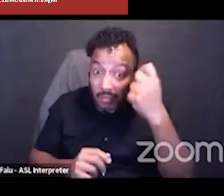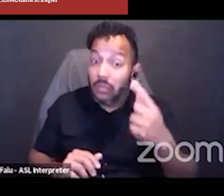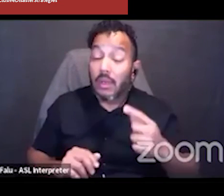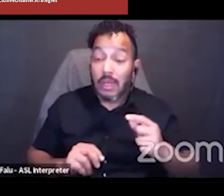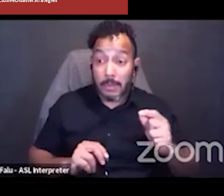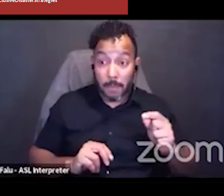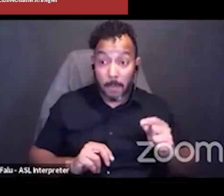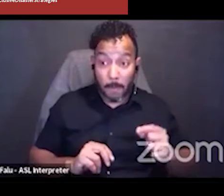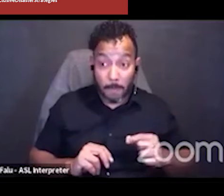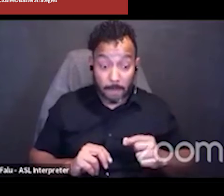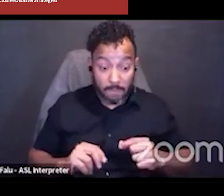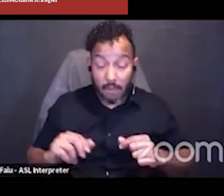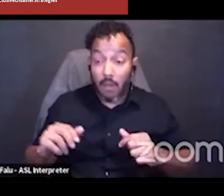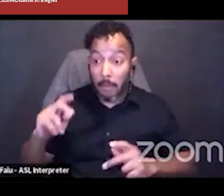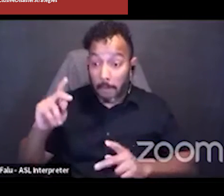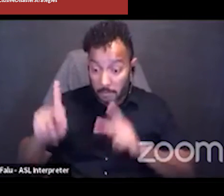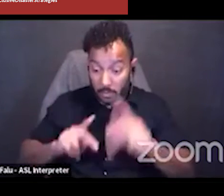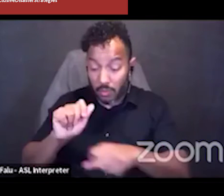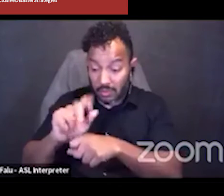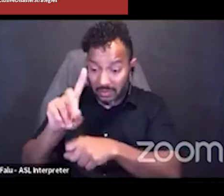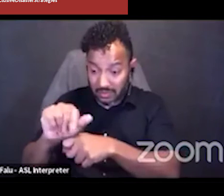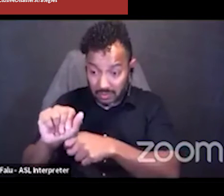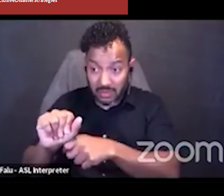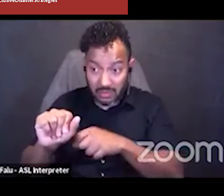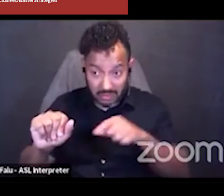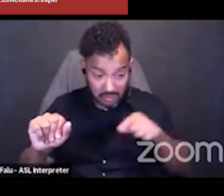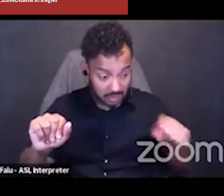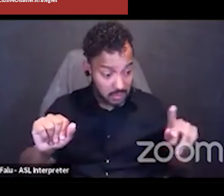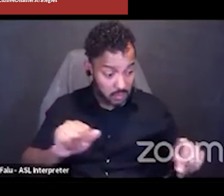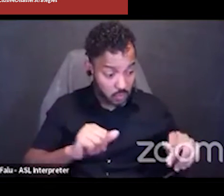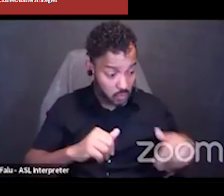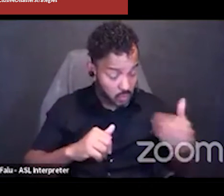young population and the needs are rising.